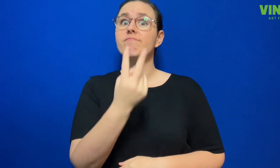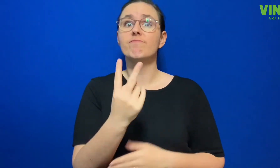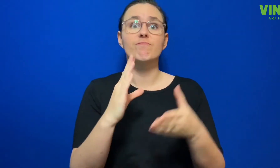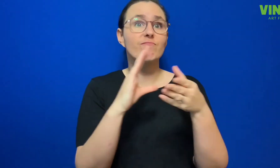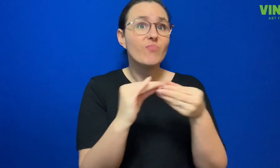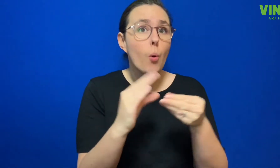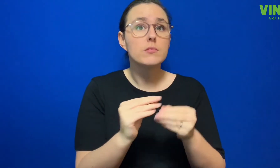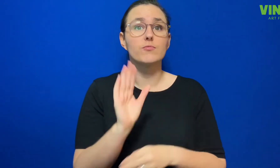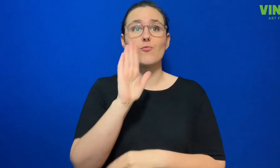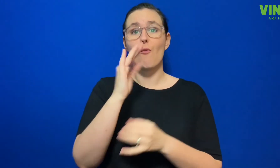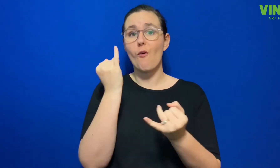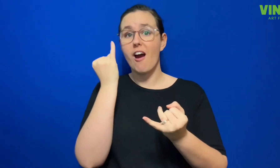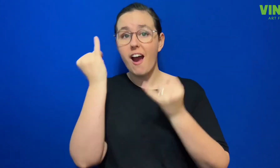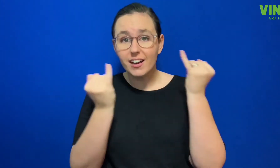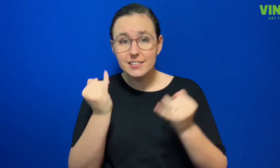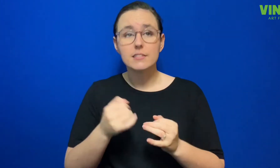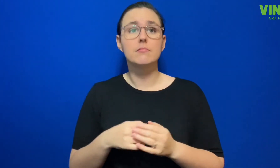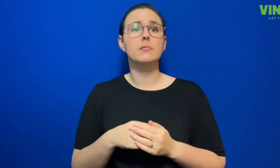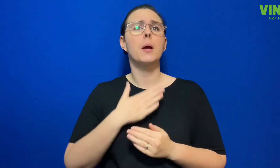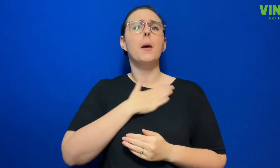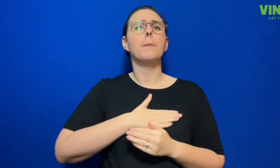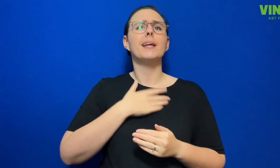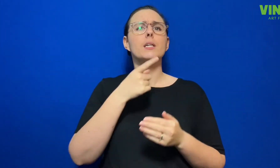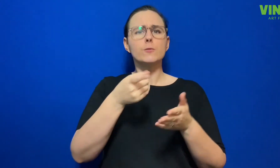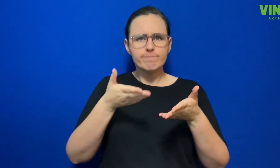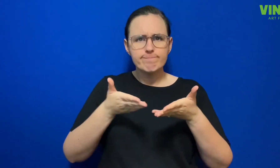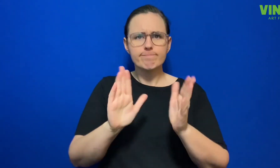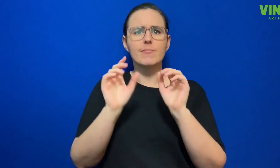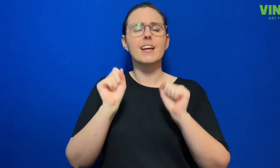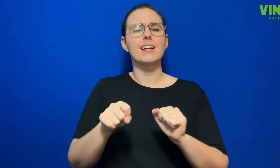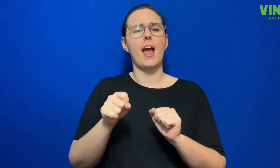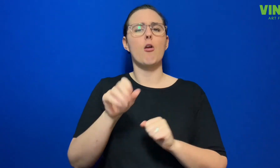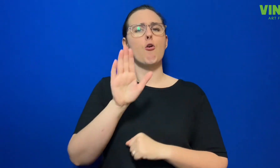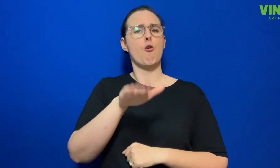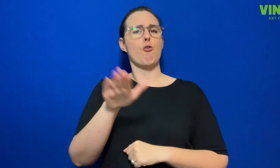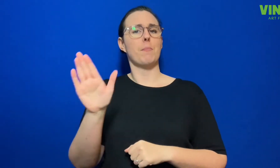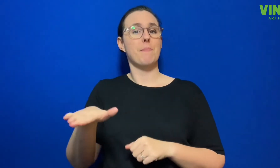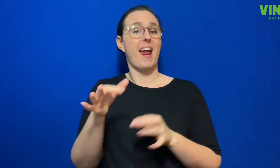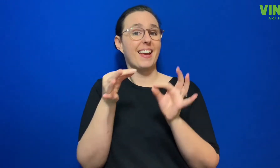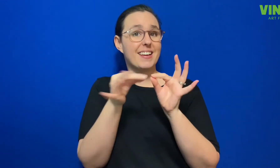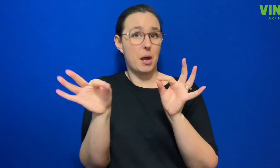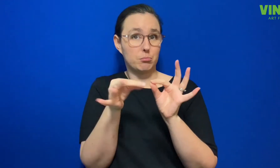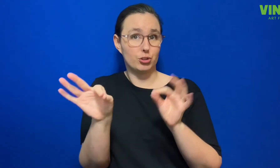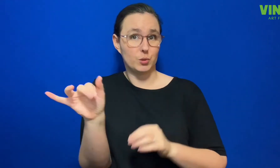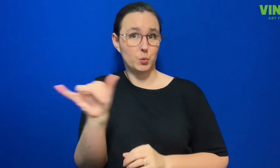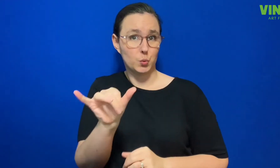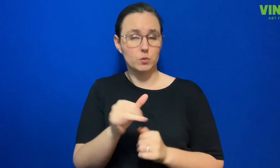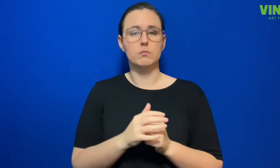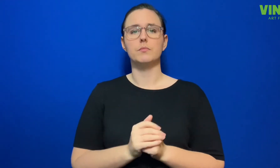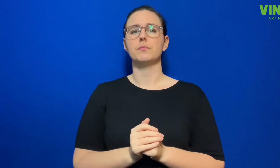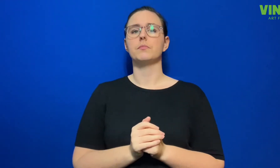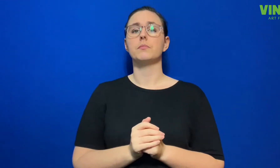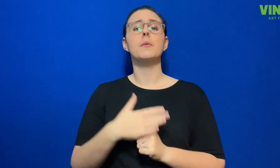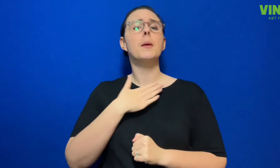your voice and ideas, and please enable auto-captioning.